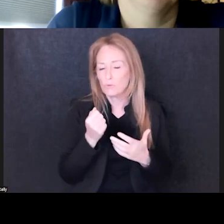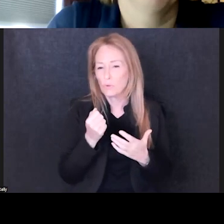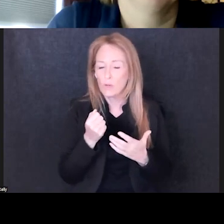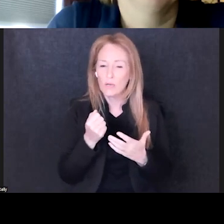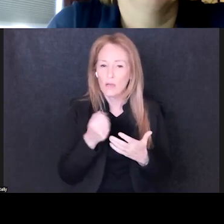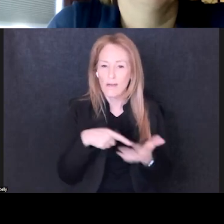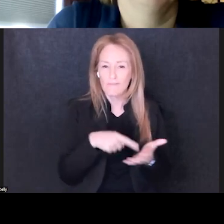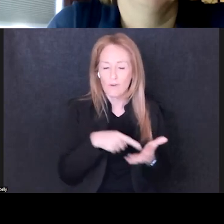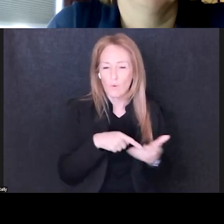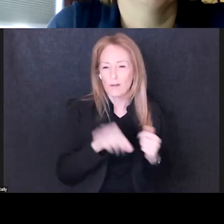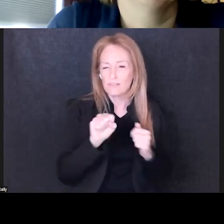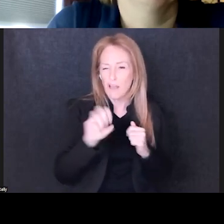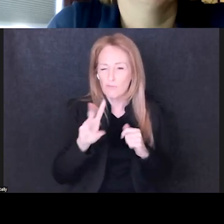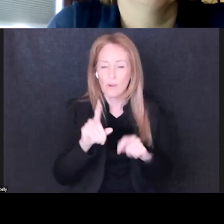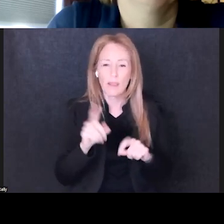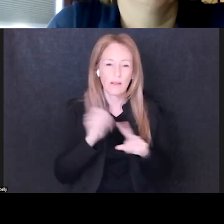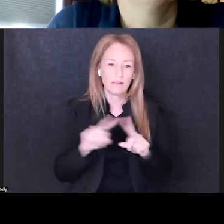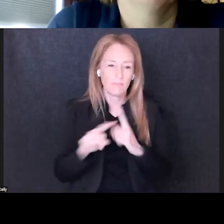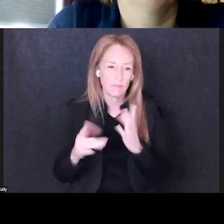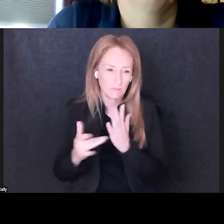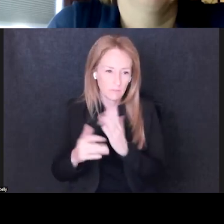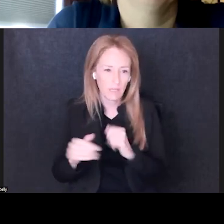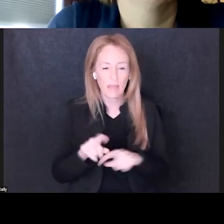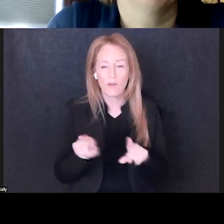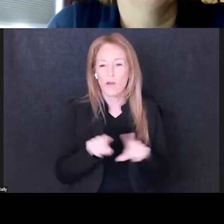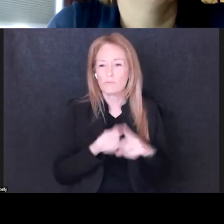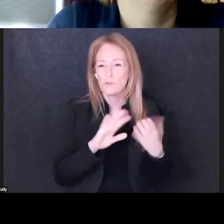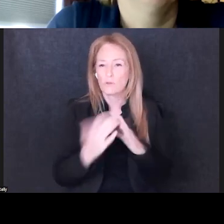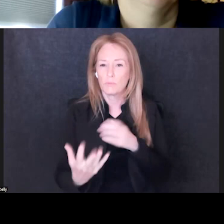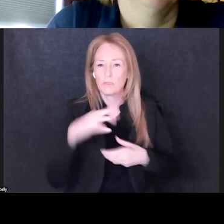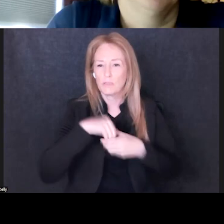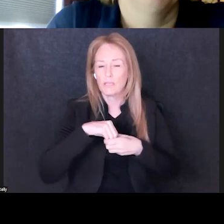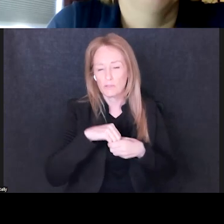DOING THAT MARKETING AND COMMUNITY ENGAGEMENT ON A REGIONAL LEVEL IS BIG AS WELL.